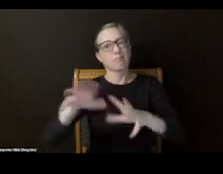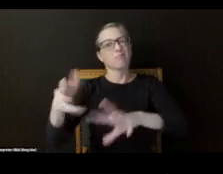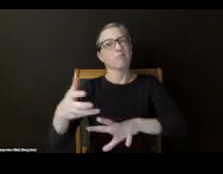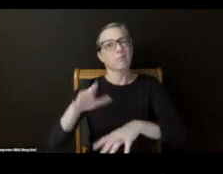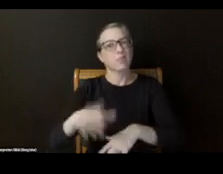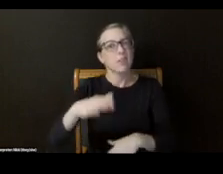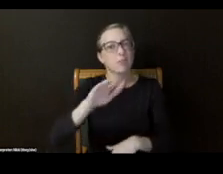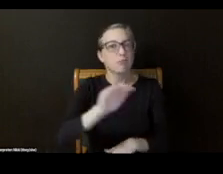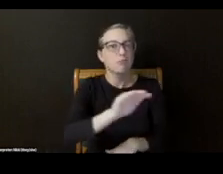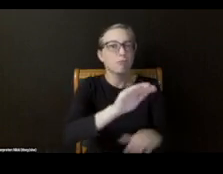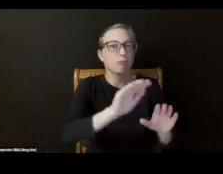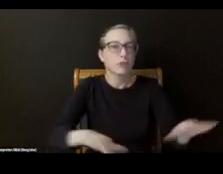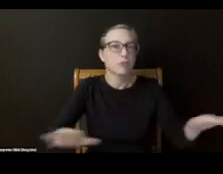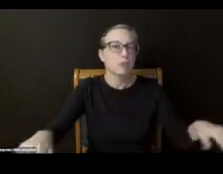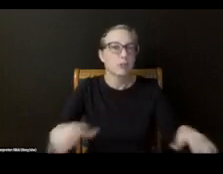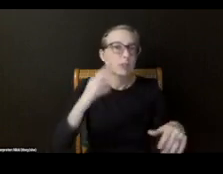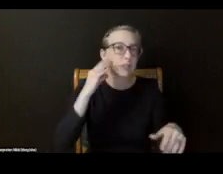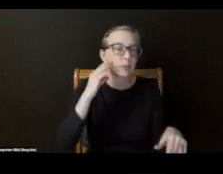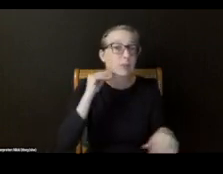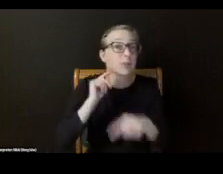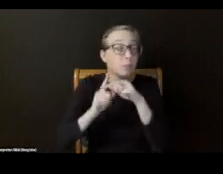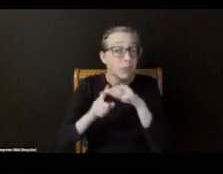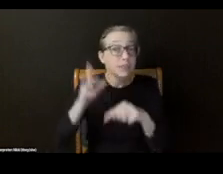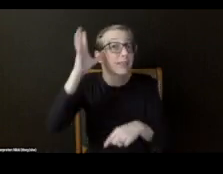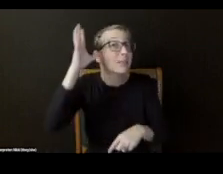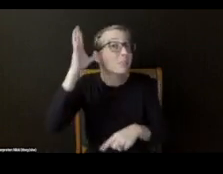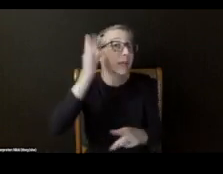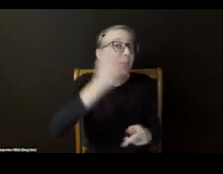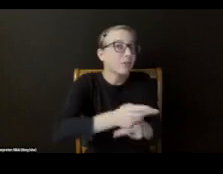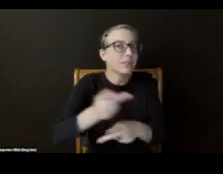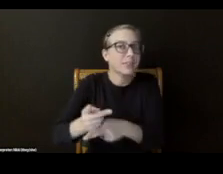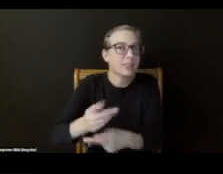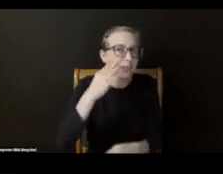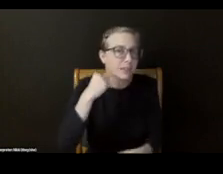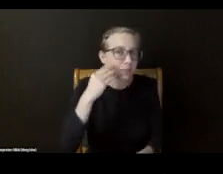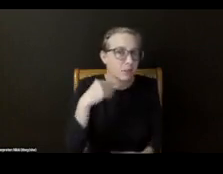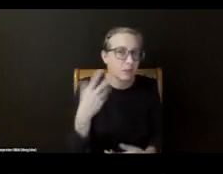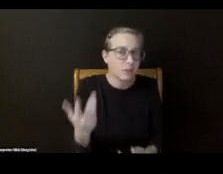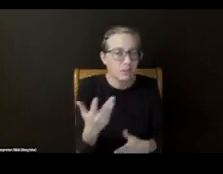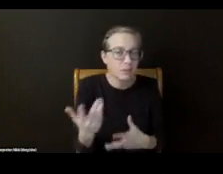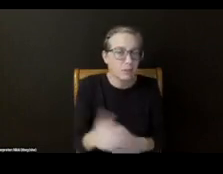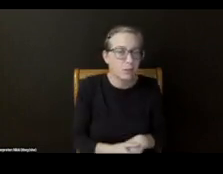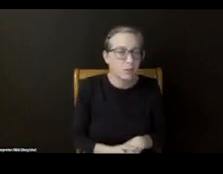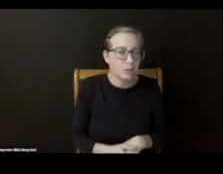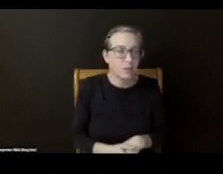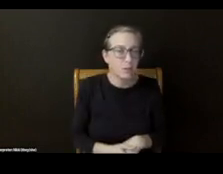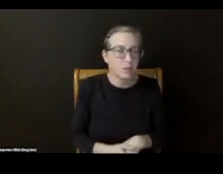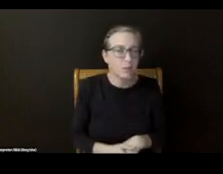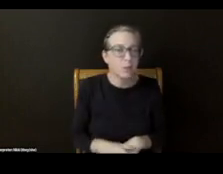the parenting experience there. Thank you. Yeah, I see some of